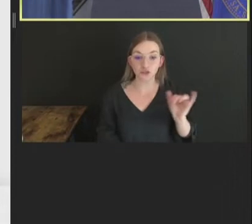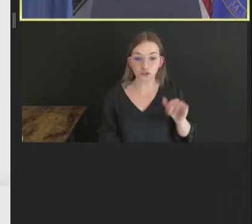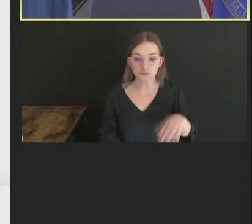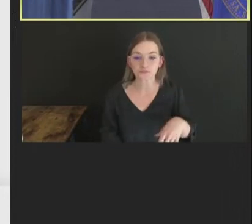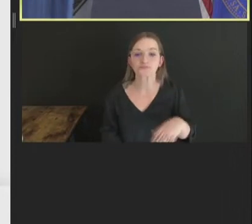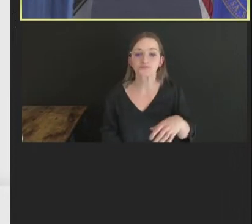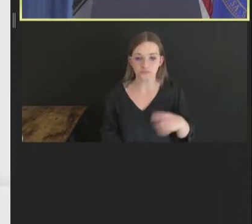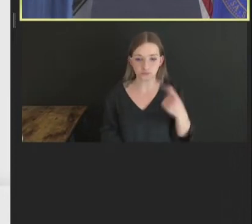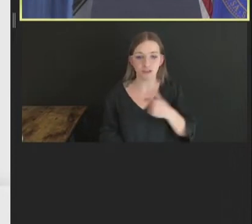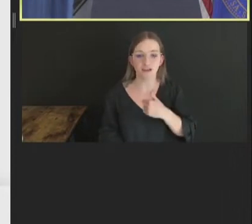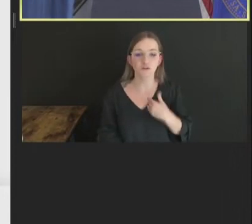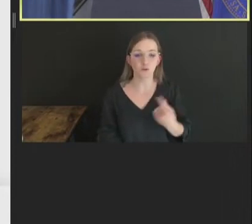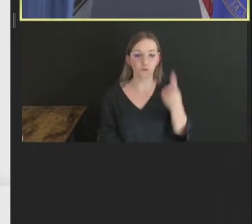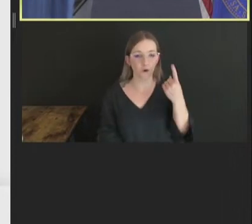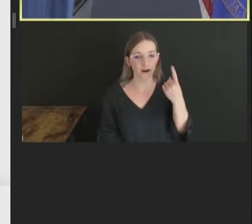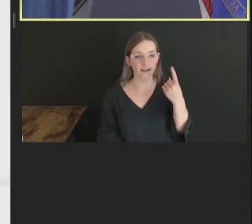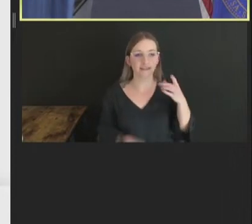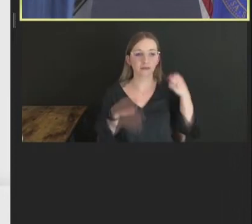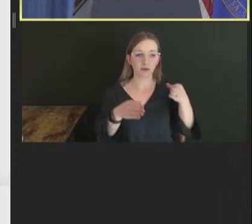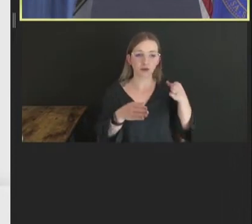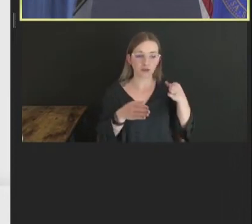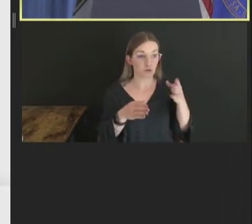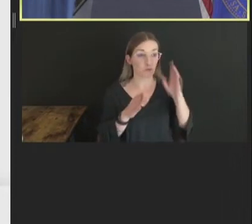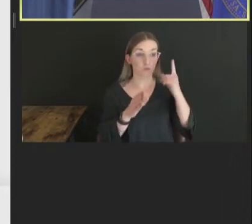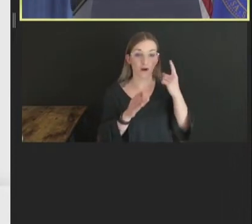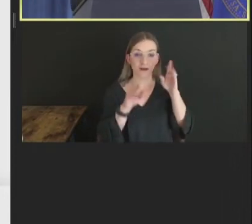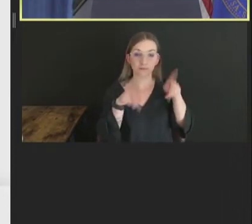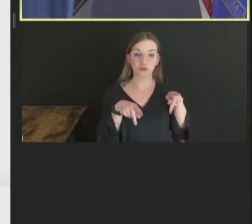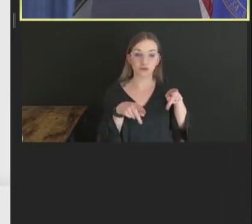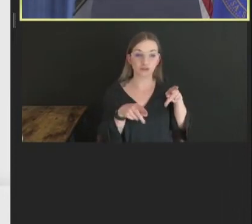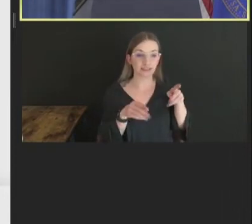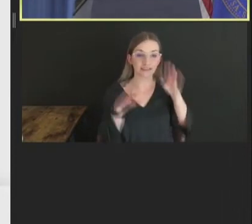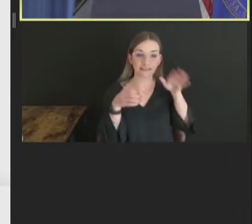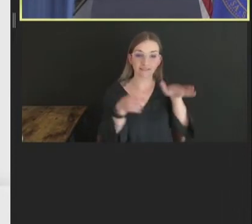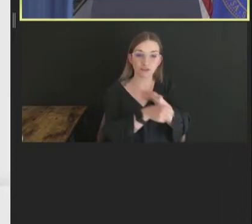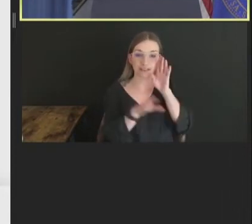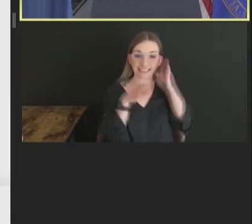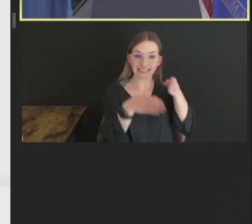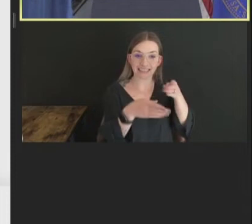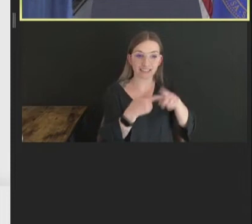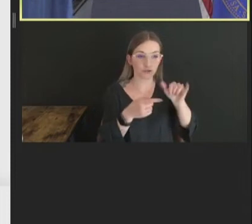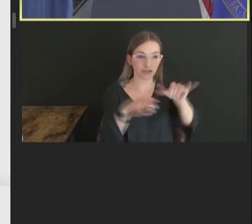to this, was able to provide one-on-one TA to the rural counties, and we had data sharing agreements